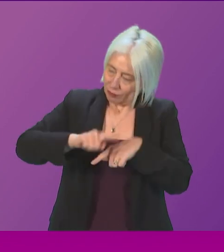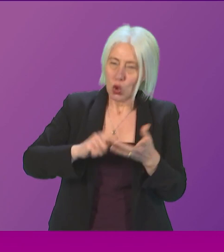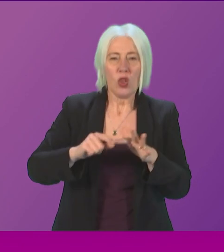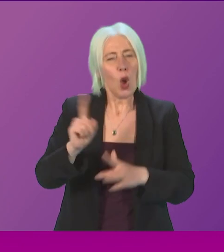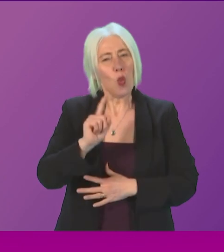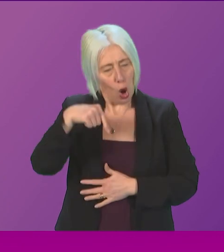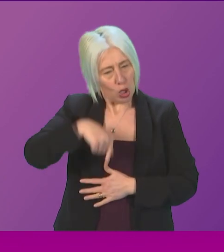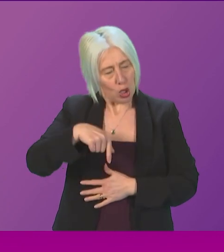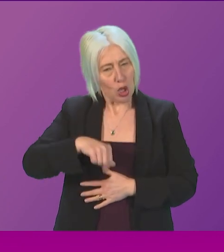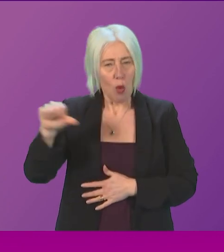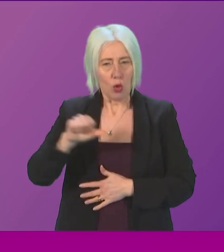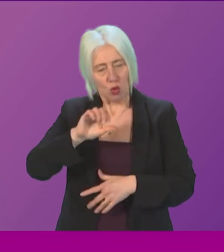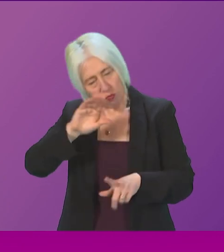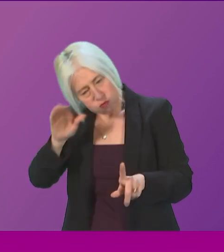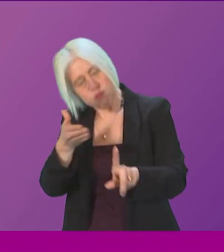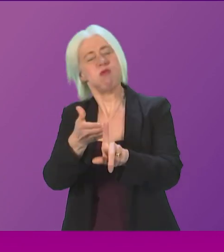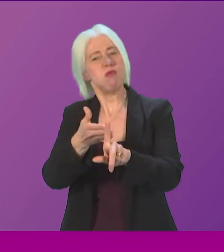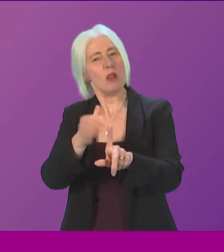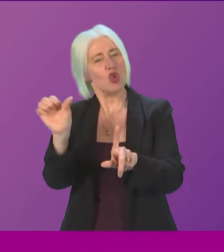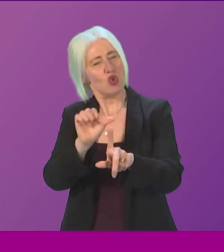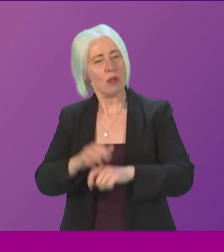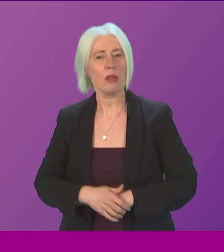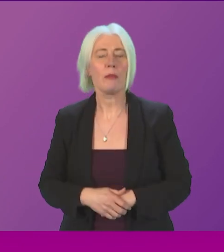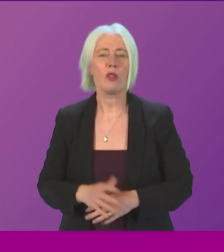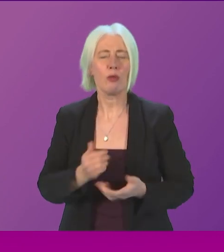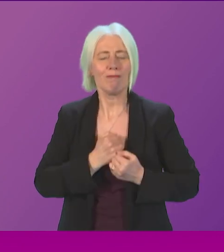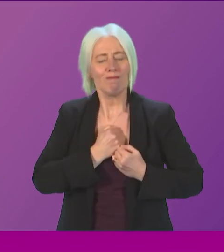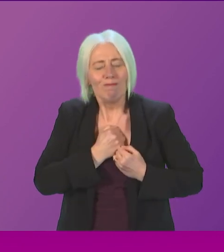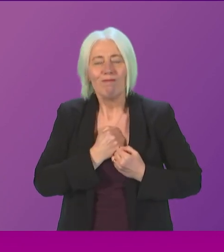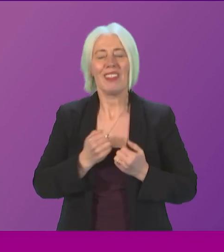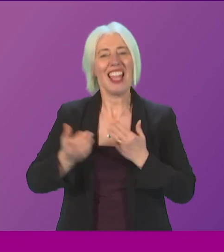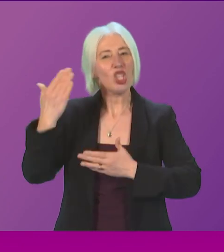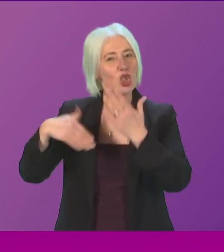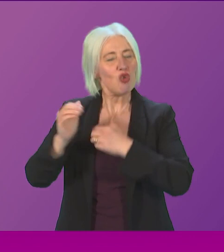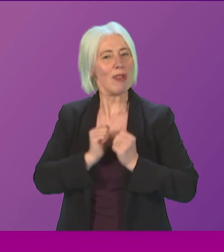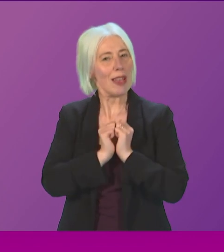it should always strive to be—to not only cherish our country’s history but look forward